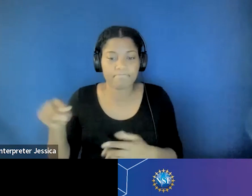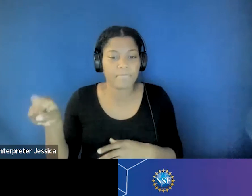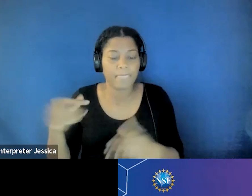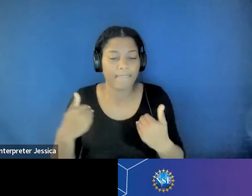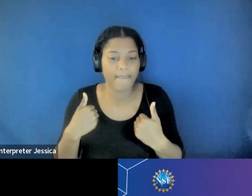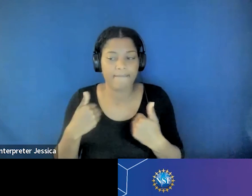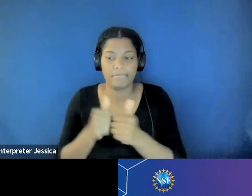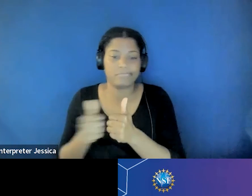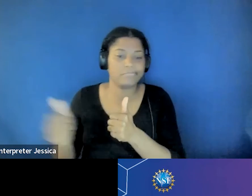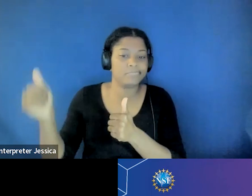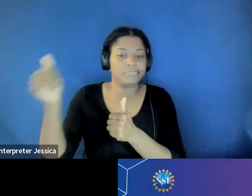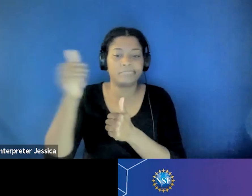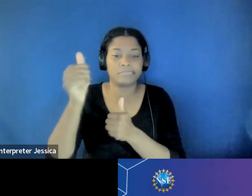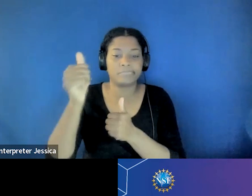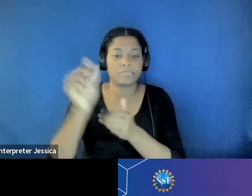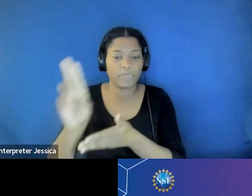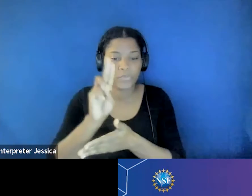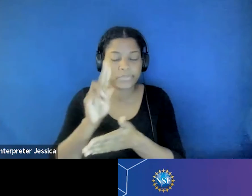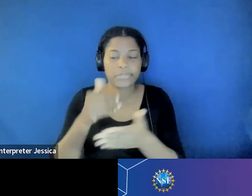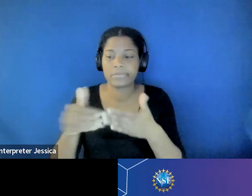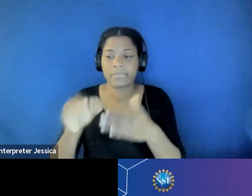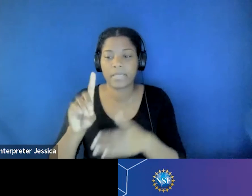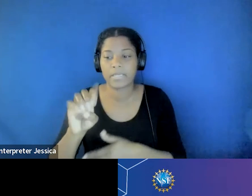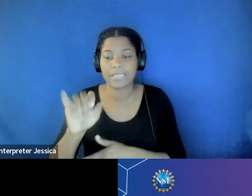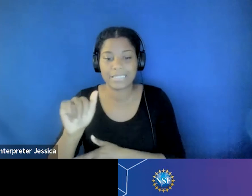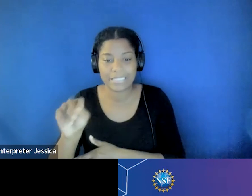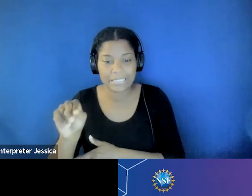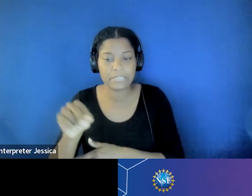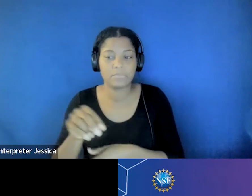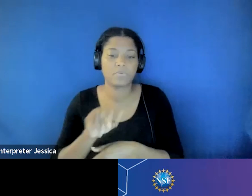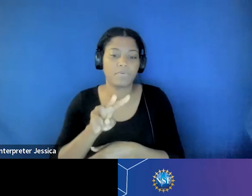seniority at the university, whether it's a dean or whether it's a Vice President for Research.